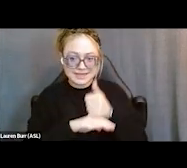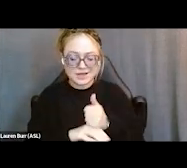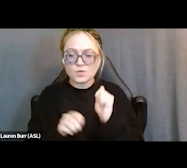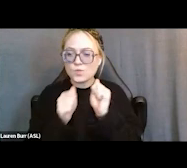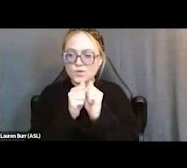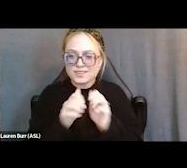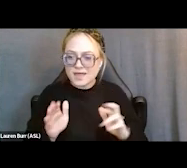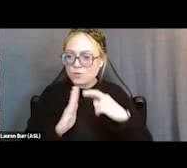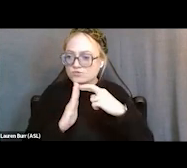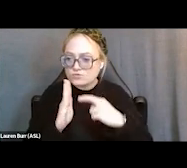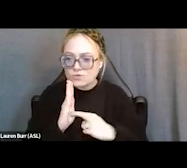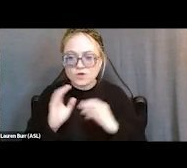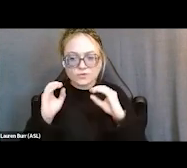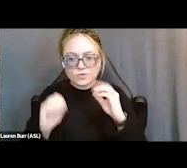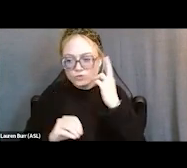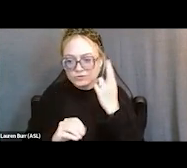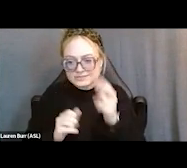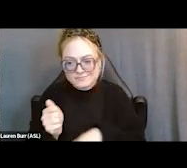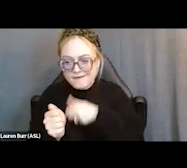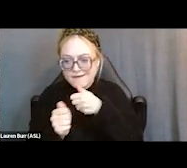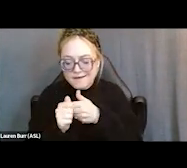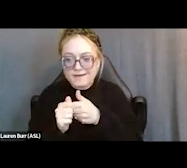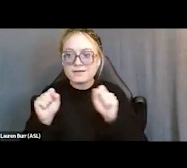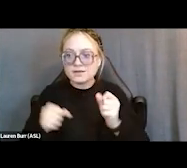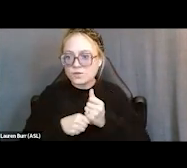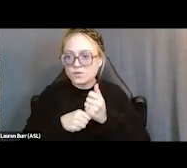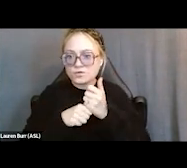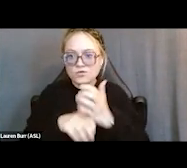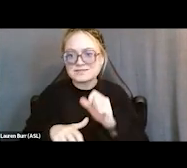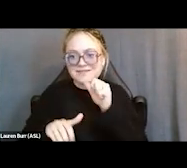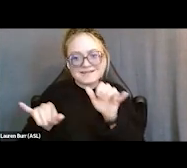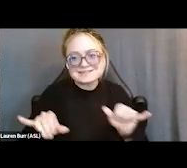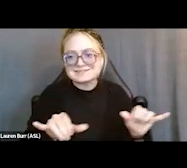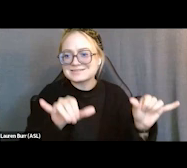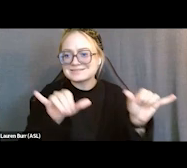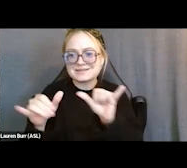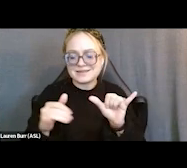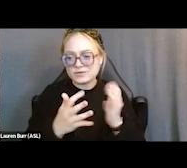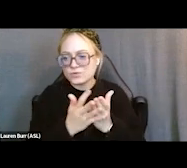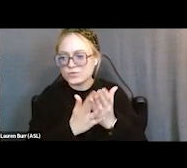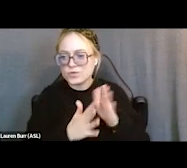or rationale can create a lot of inconsistency across providers because you might tell them to stop